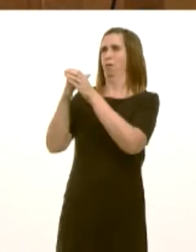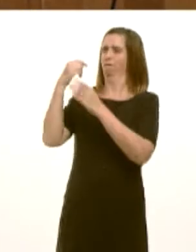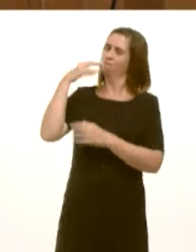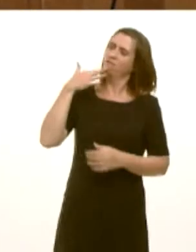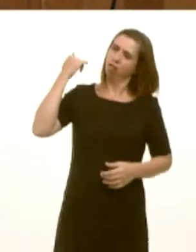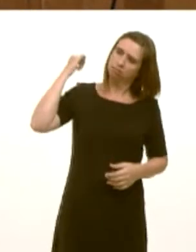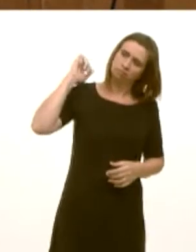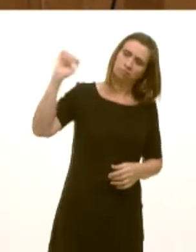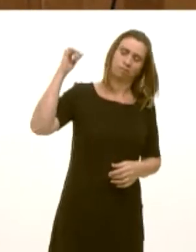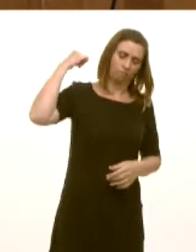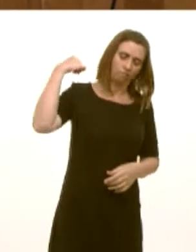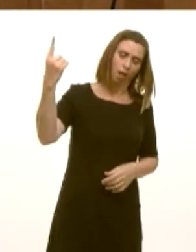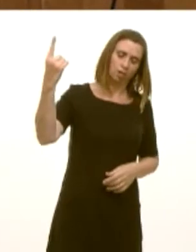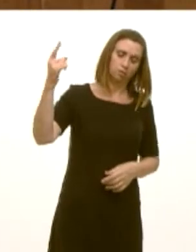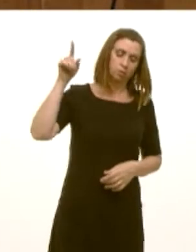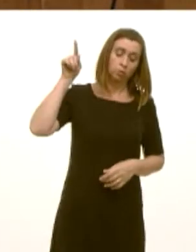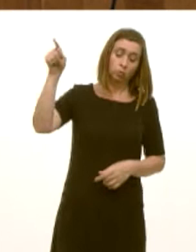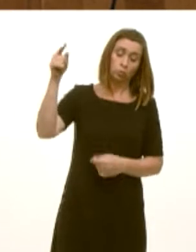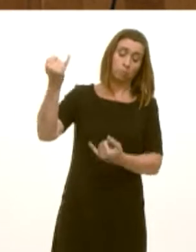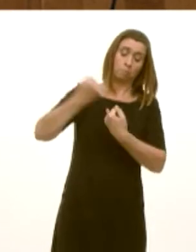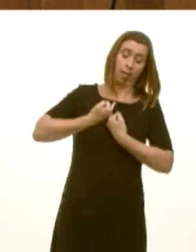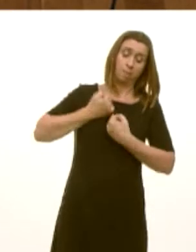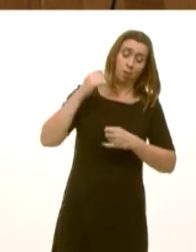Please donít try and make out that, somehow, itís the fault of the Welsh Government.